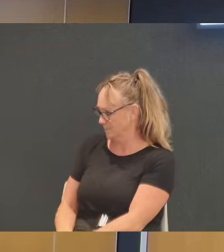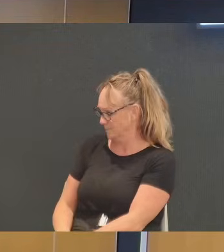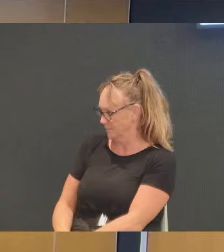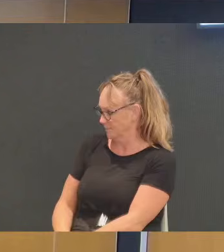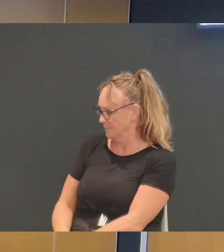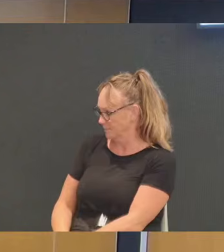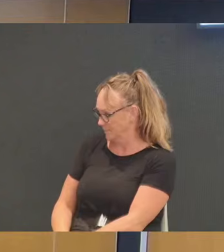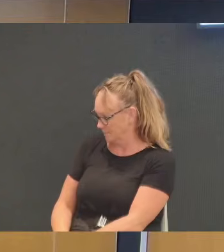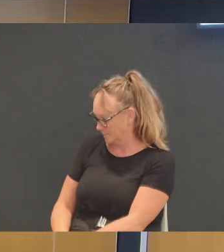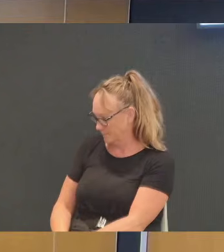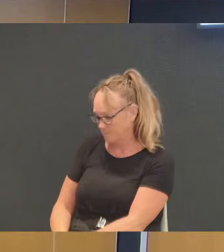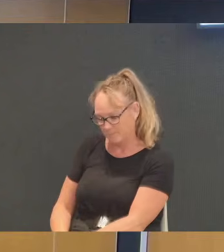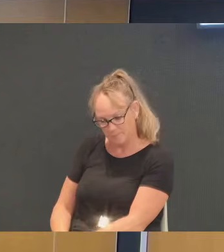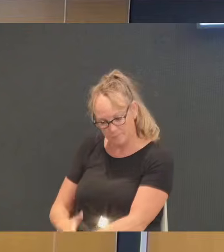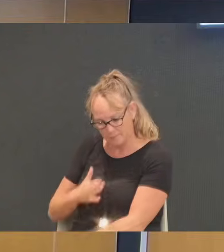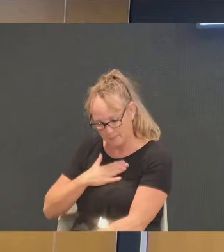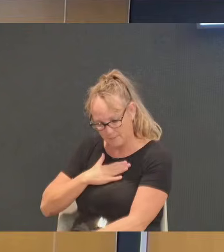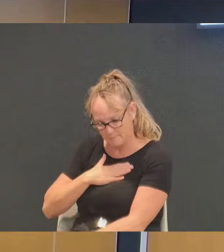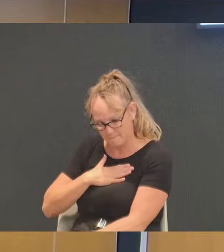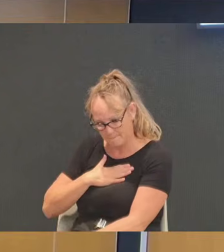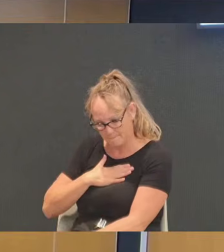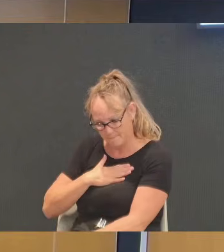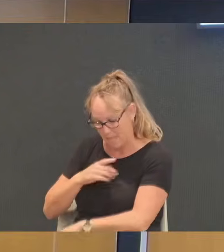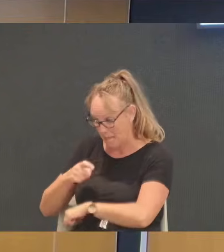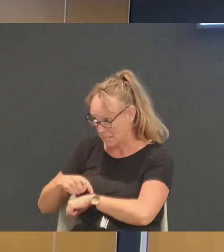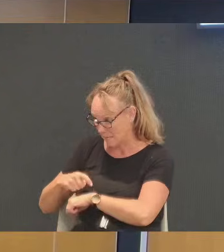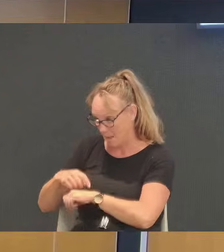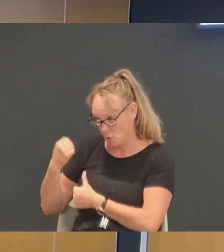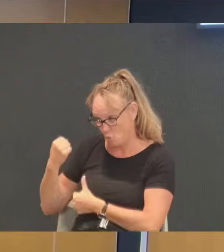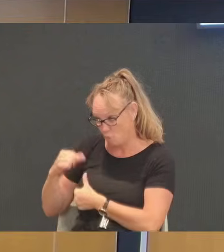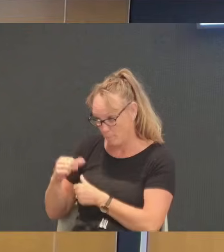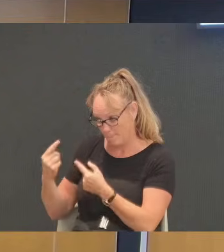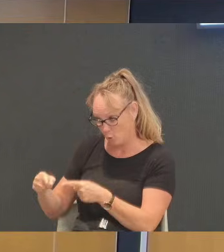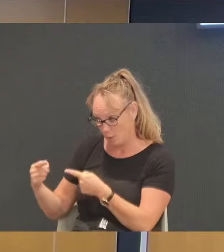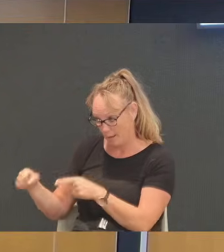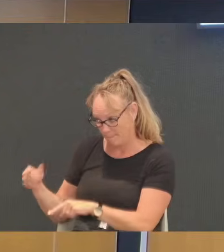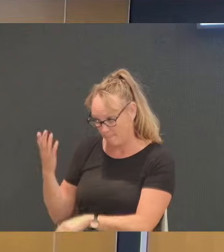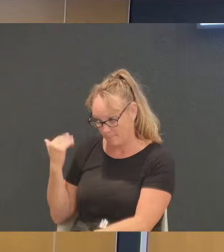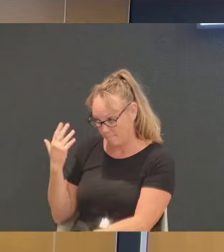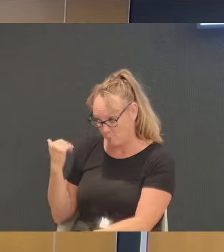this is the I do not recall this ever having been done before. So, I think they they do have